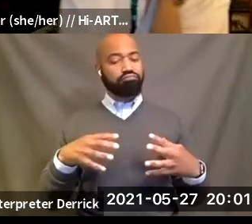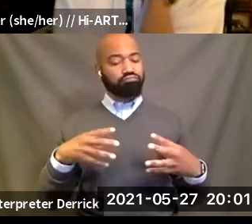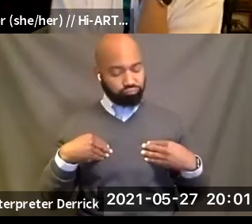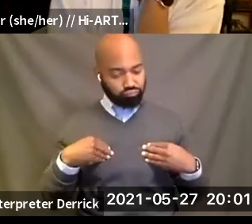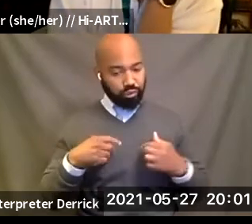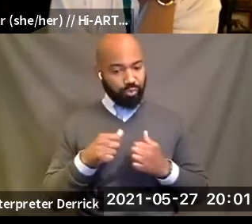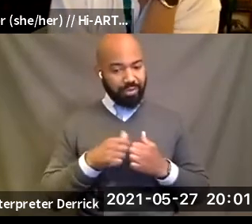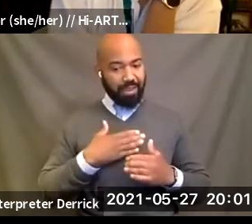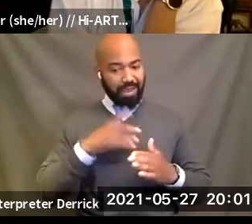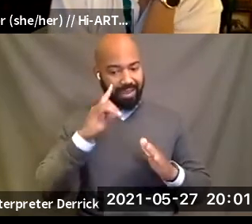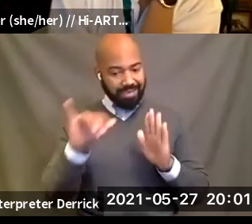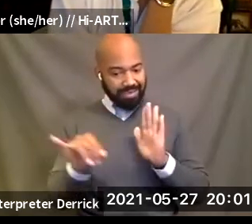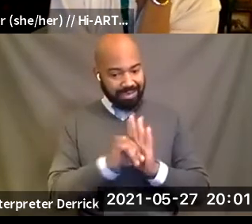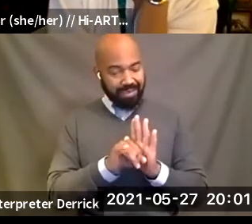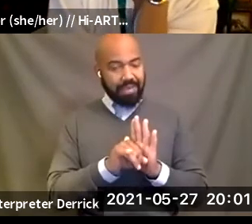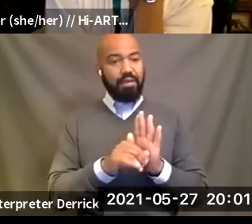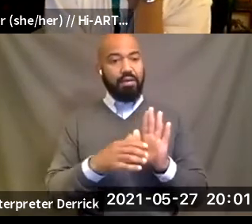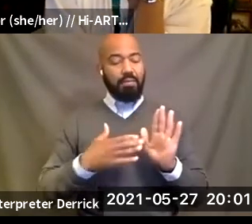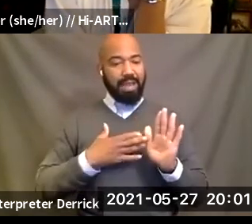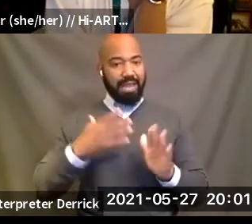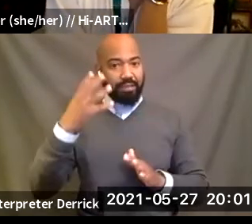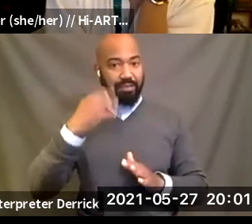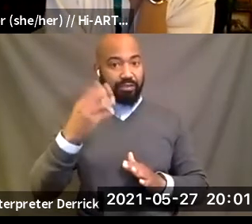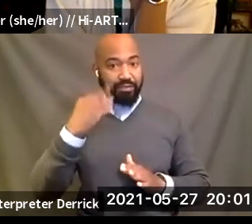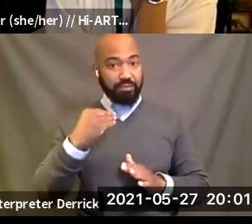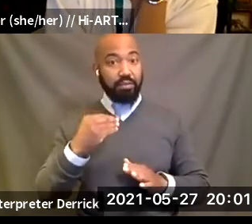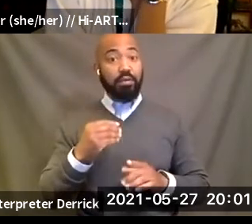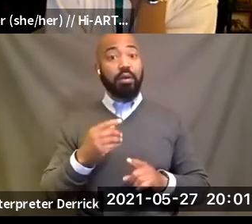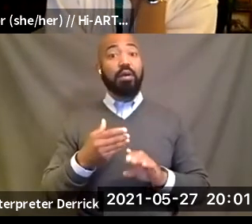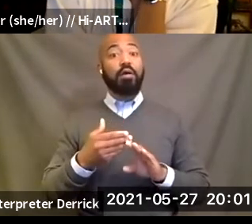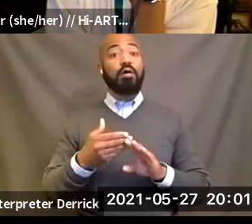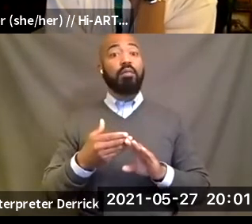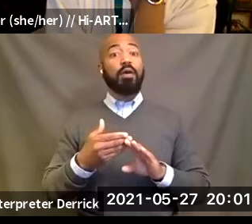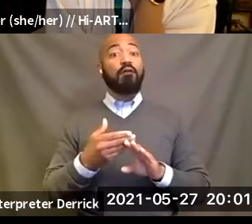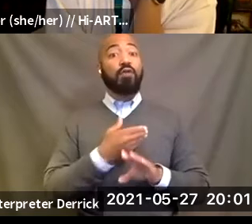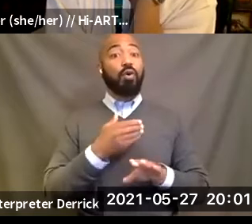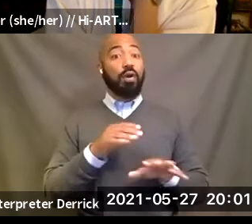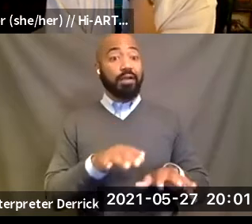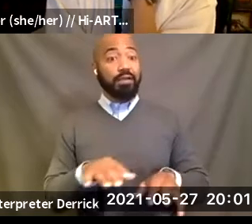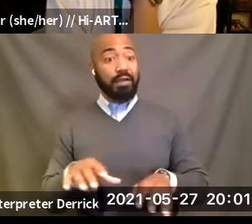Benjamin (they/them/elle): susie Martinez Carter Liz laddie Emily on levy sorry enterprise.